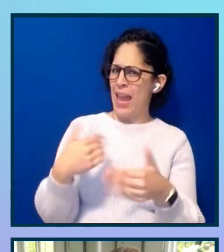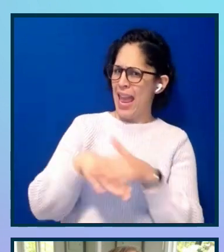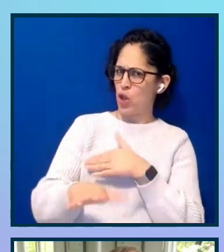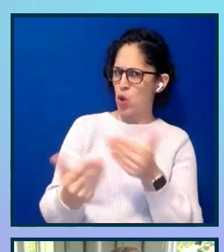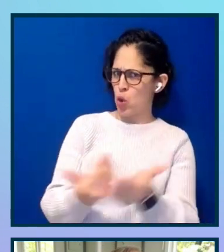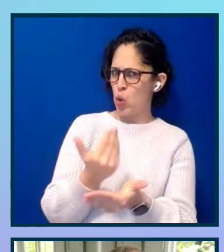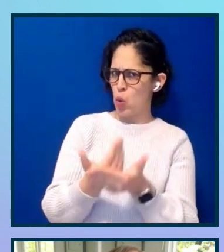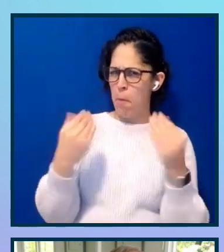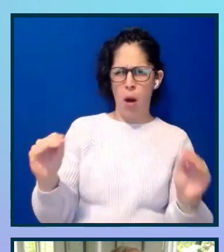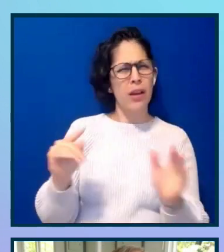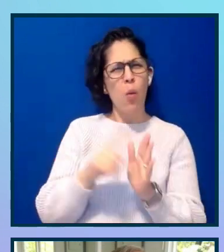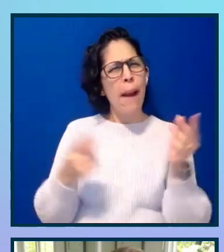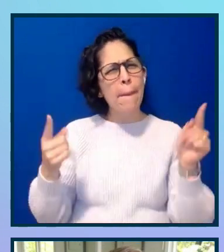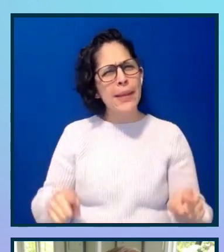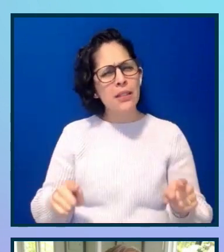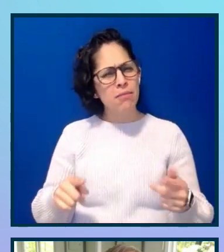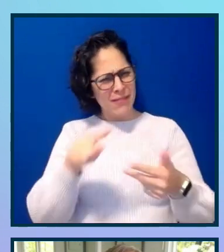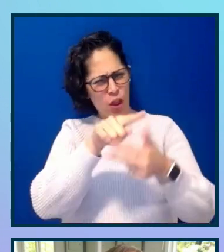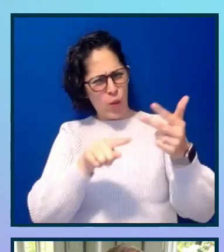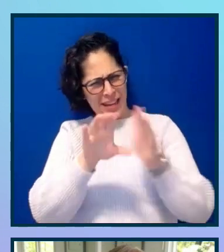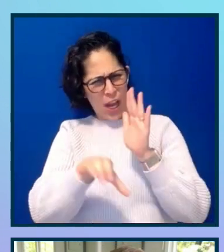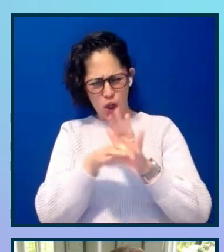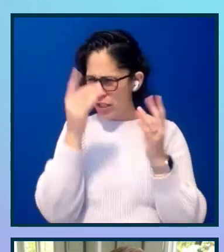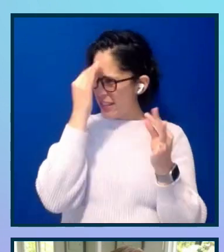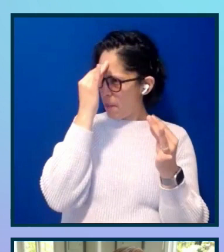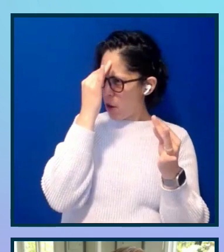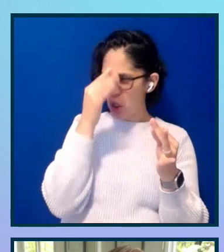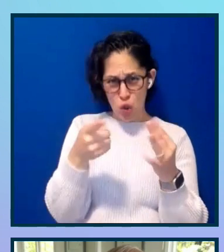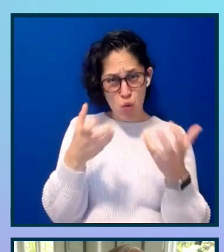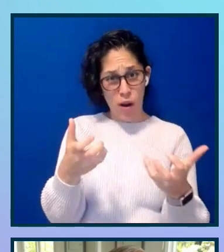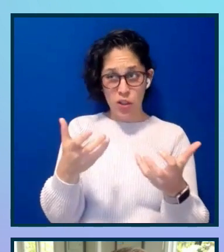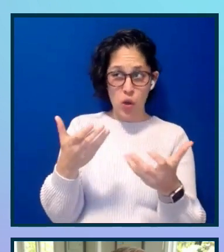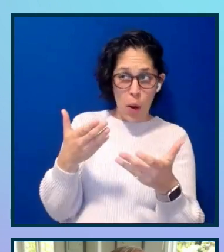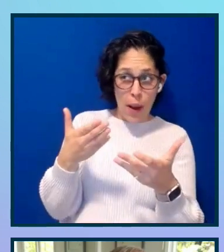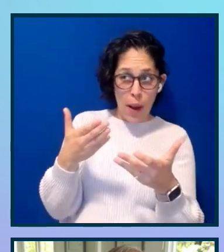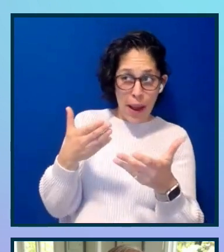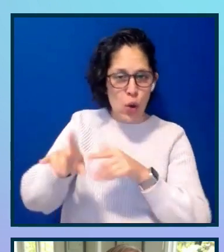Like, think about these characters right now and you wanna traverse into a different market